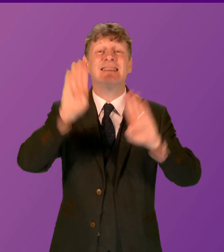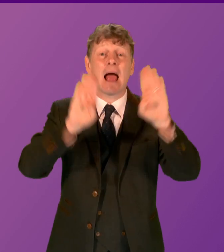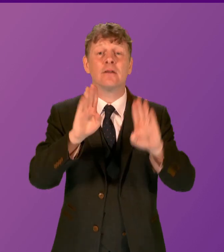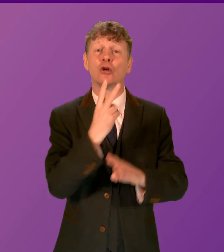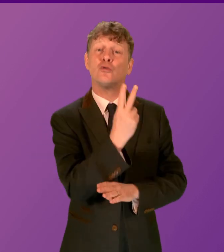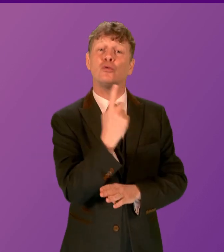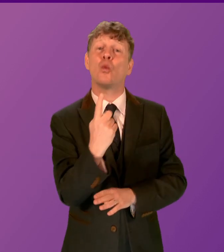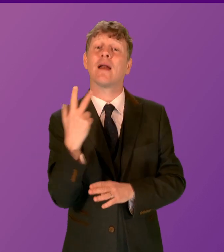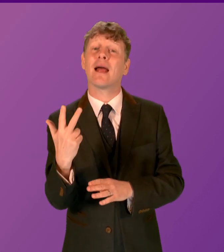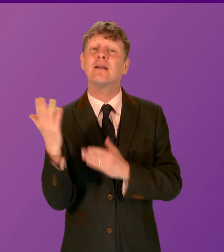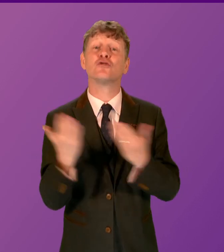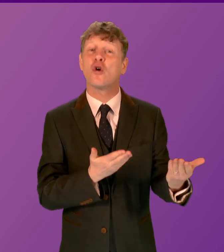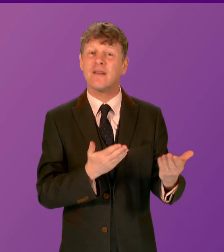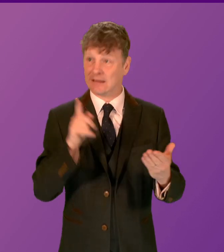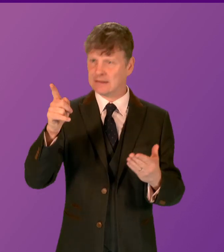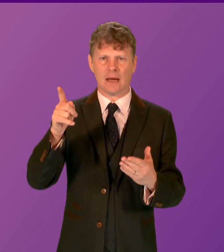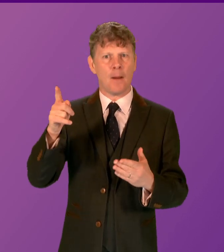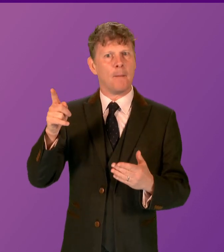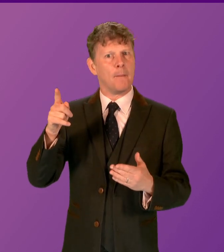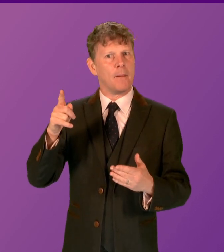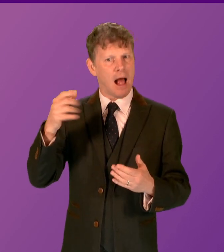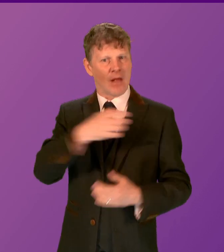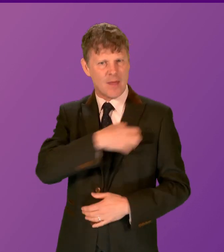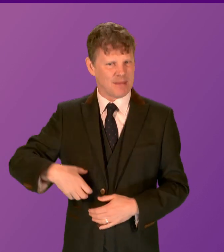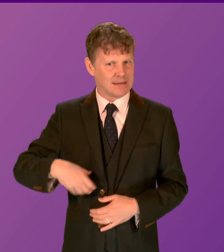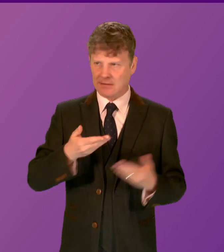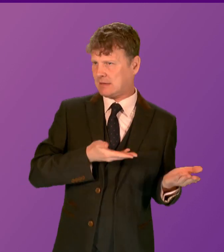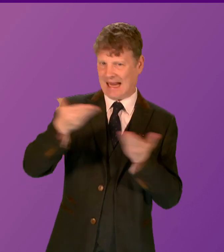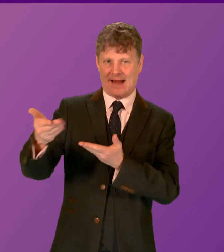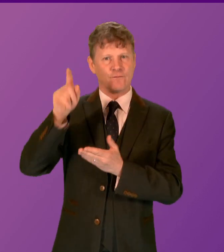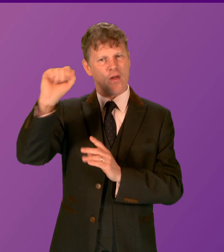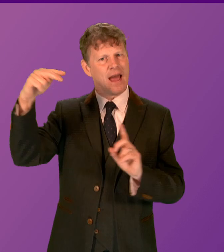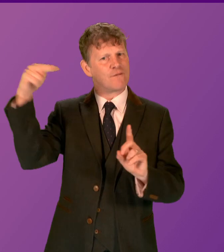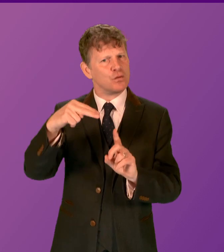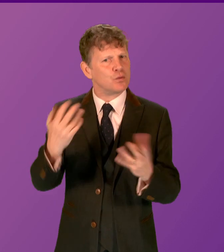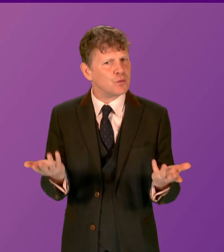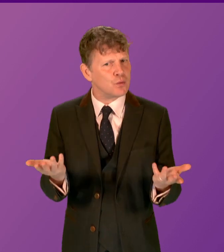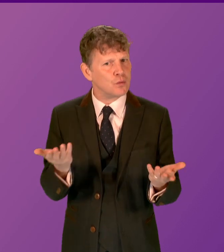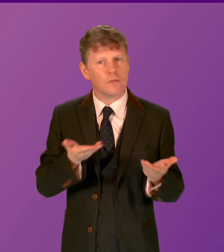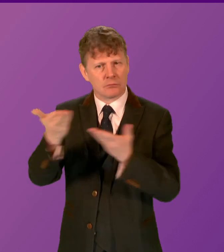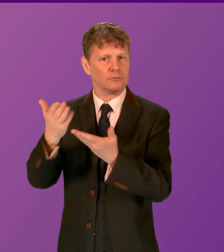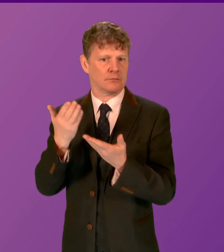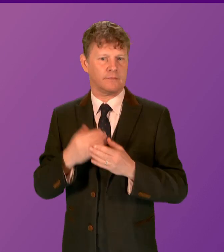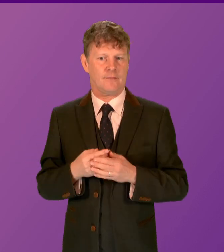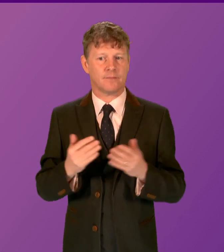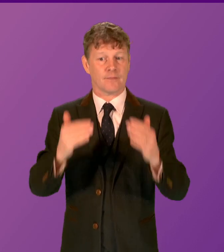“with relevant ministers for a view”.